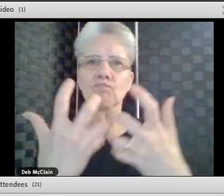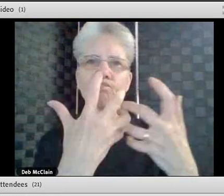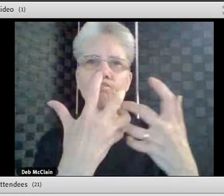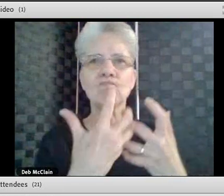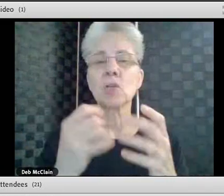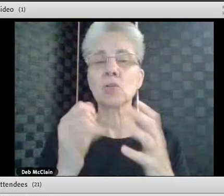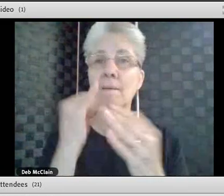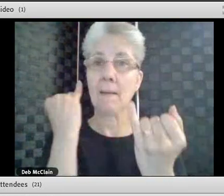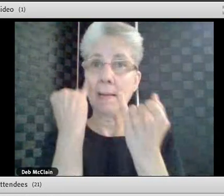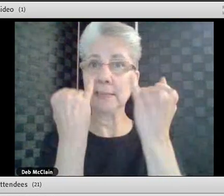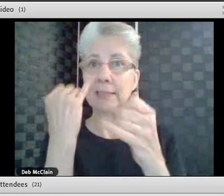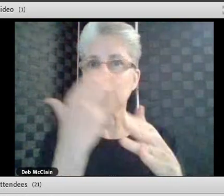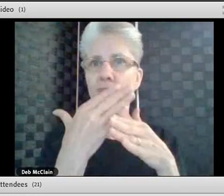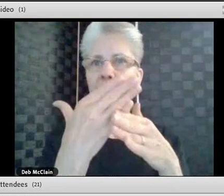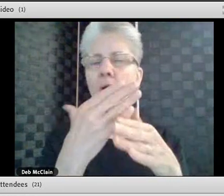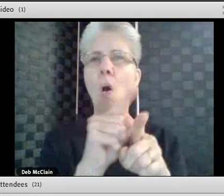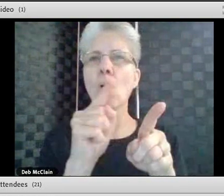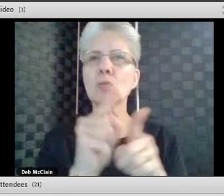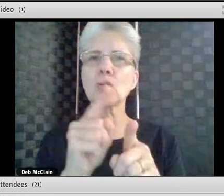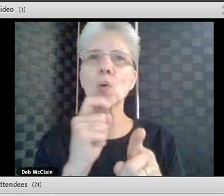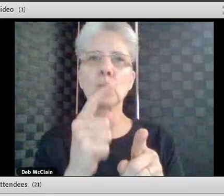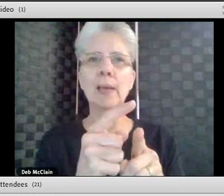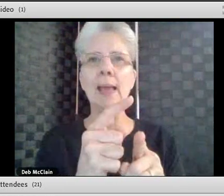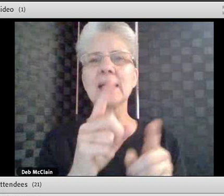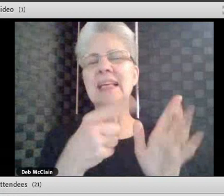and put several different things together to have ideas,